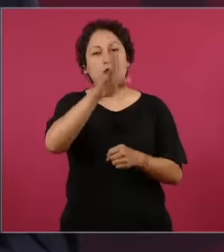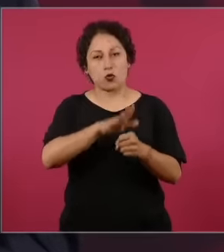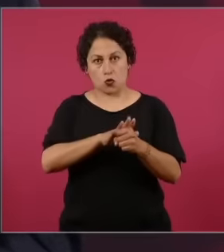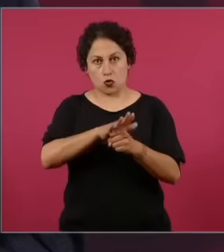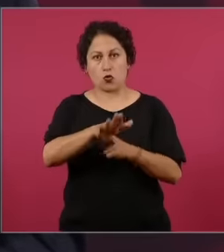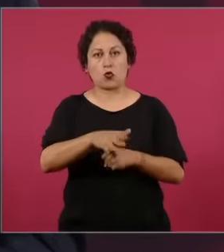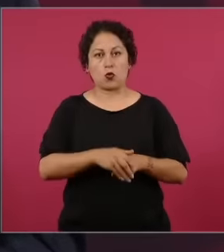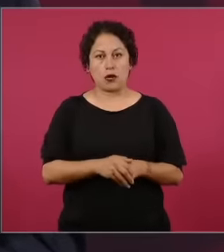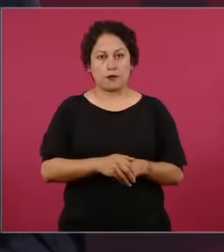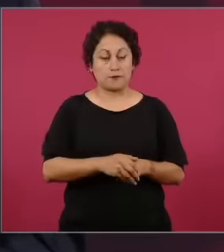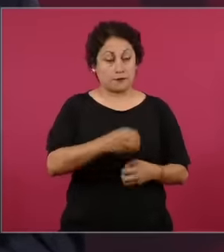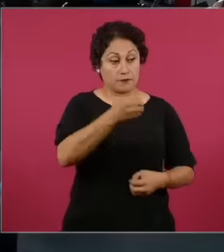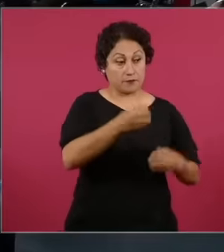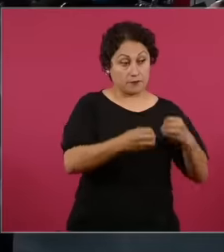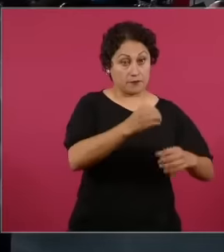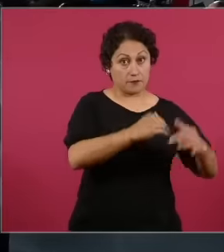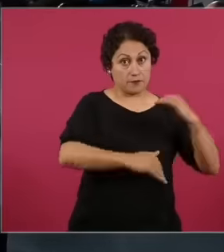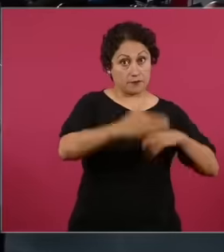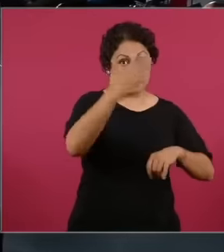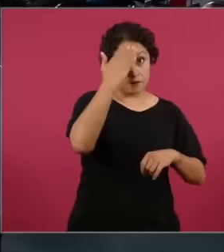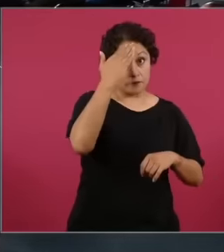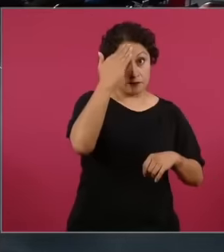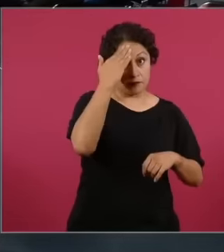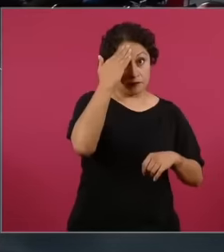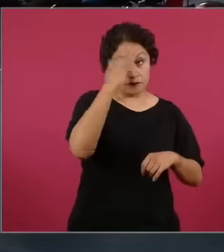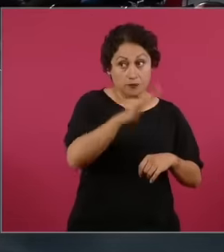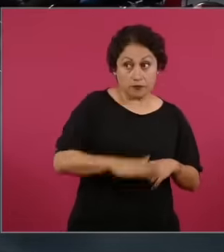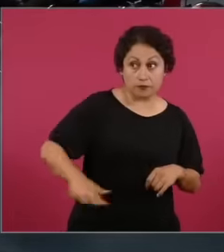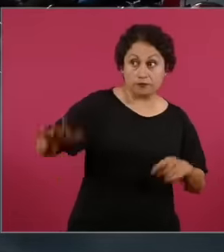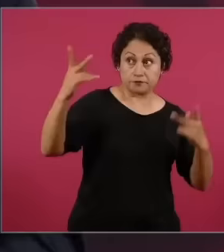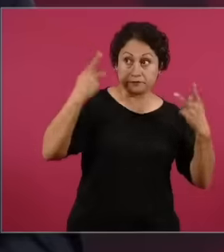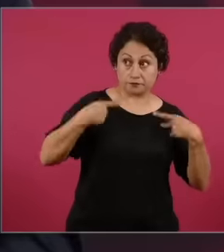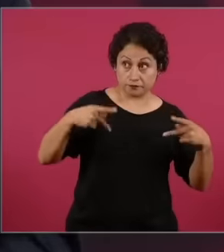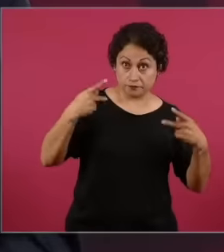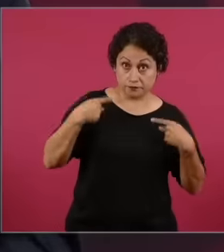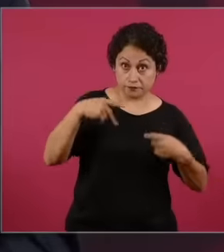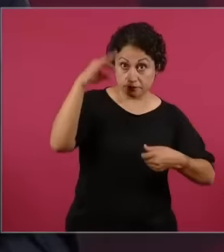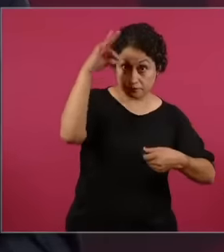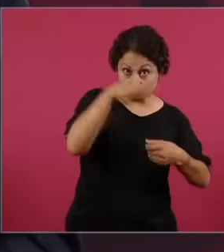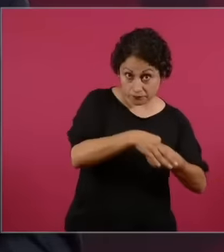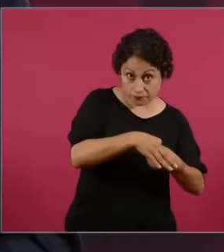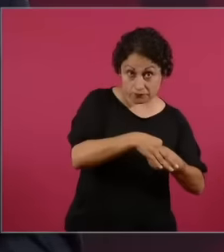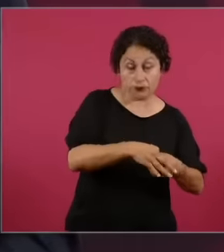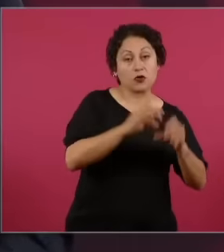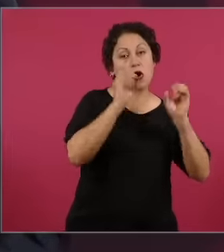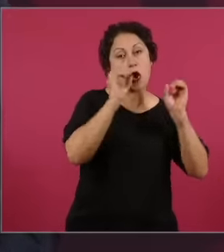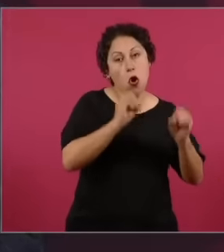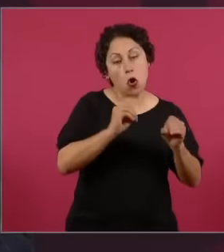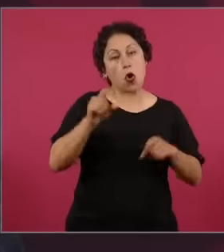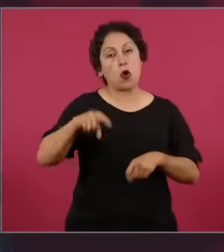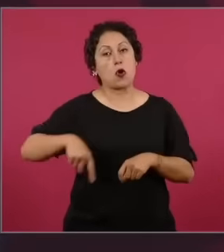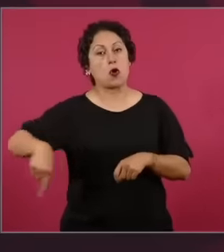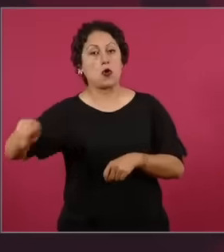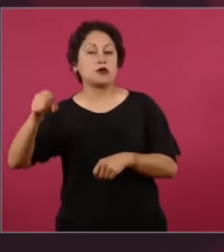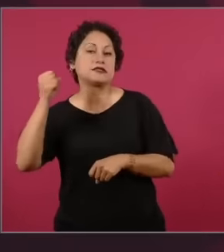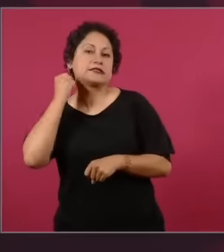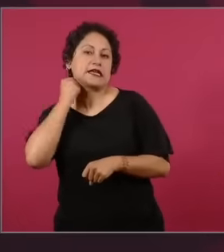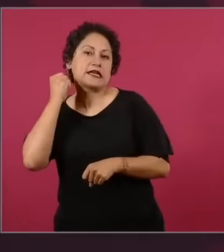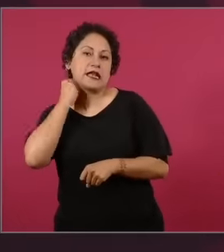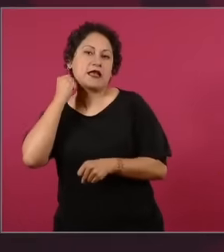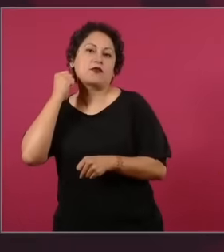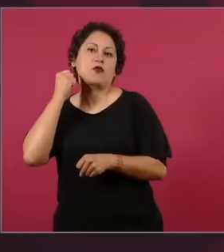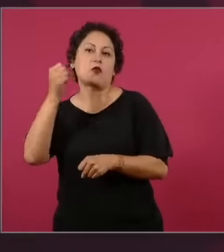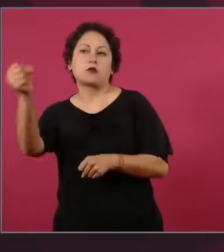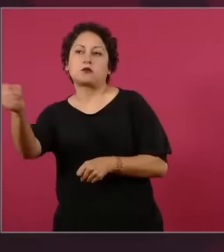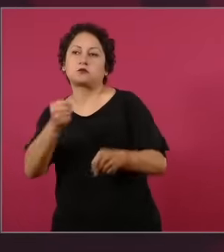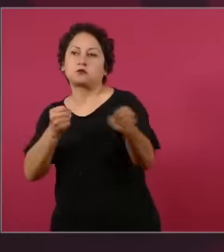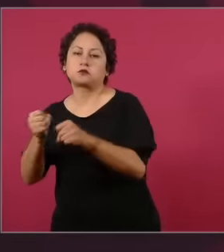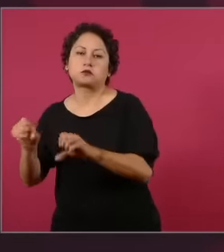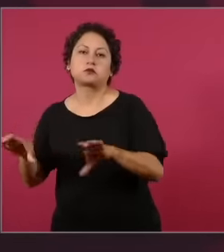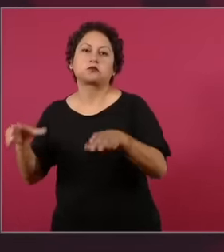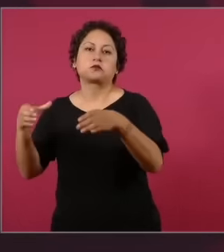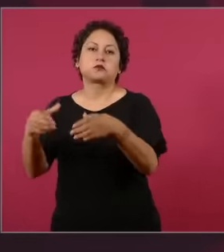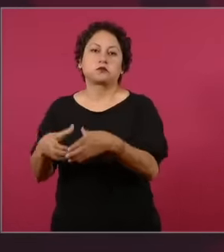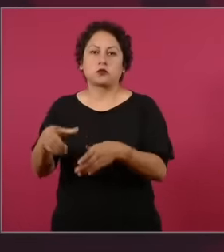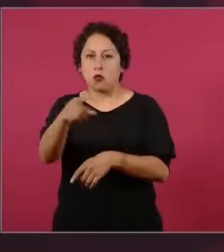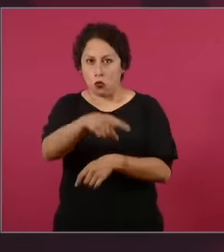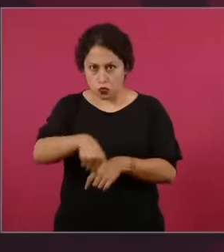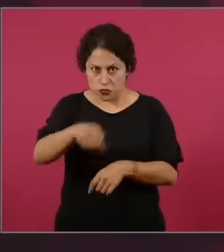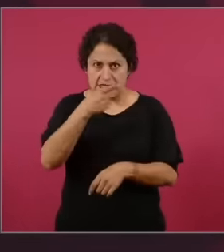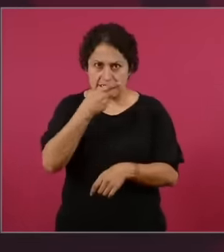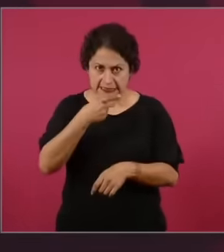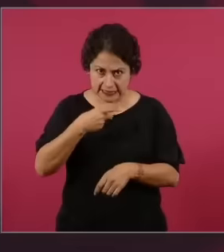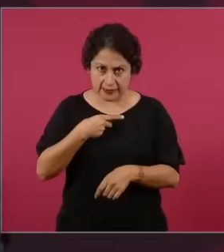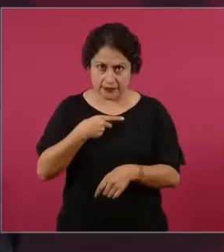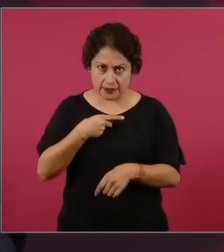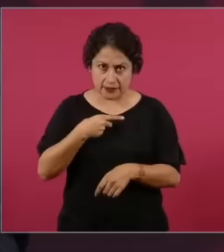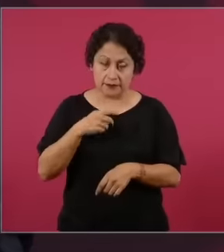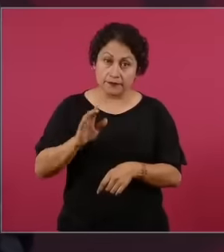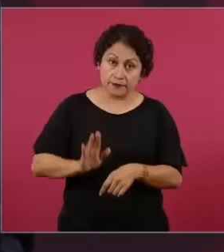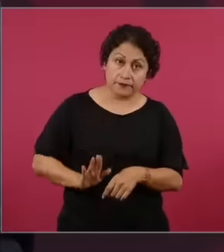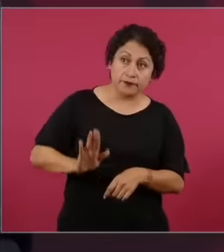people or that the senate chooses them? Raise your hands if you consider that